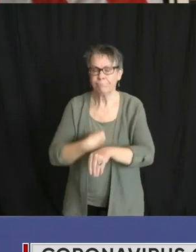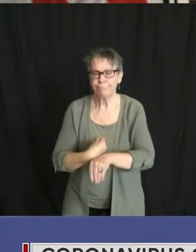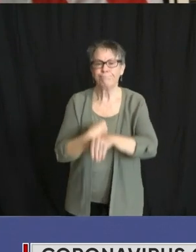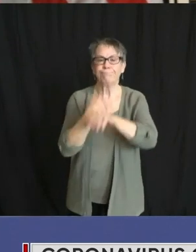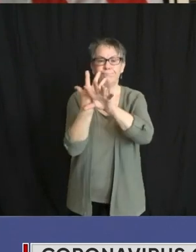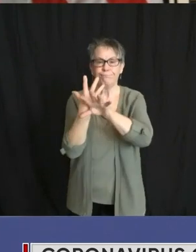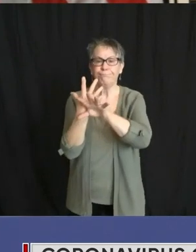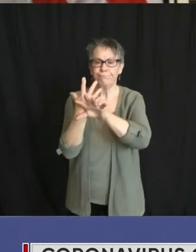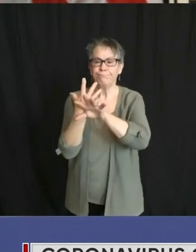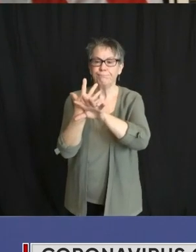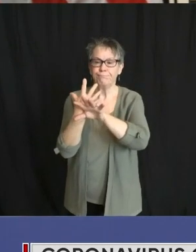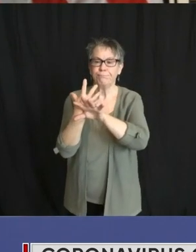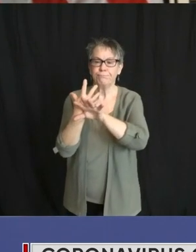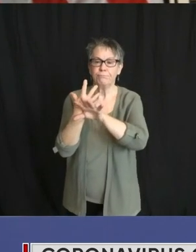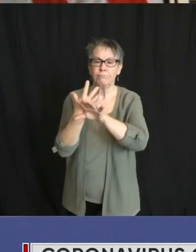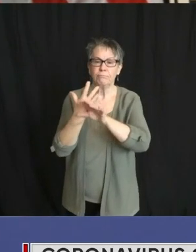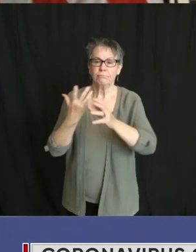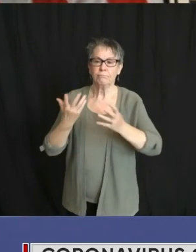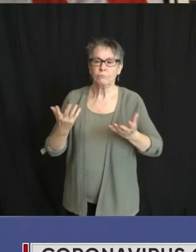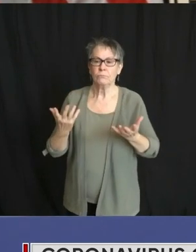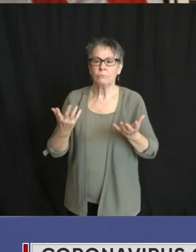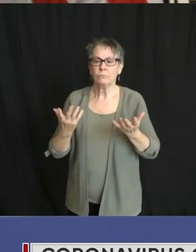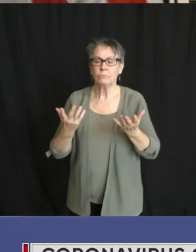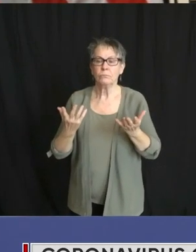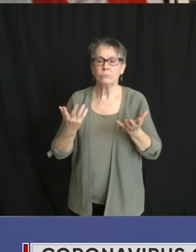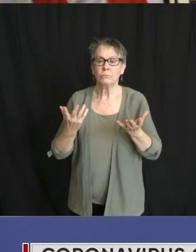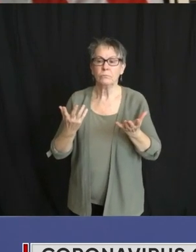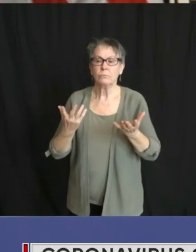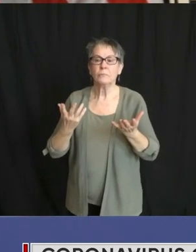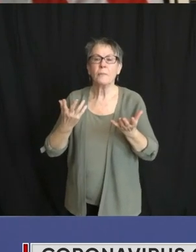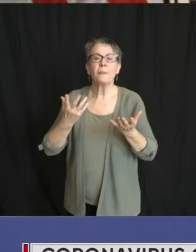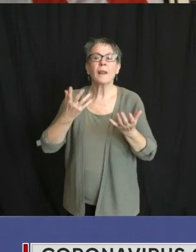YOUR EXECUTIVE ORDER AND WHAT